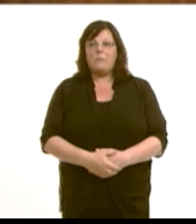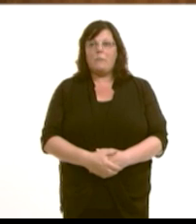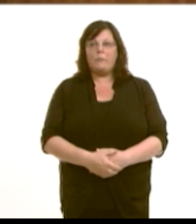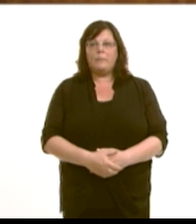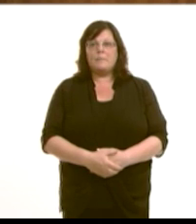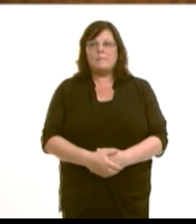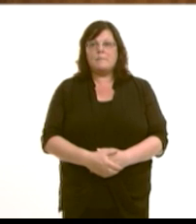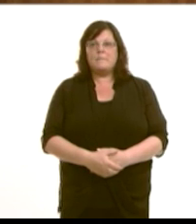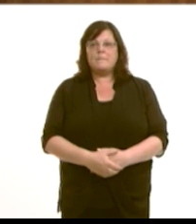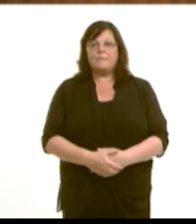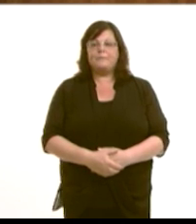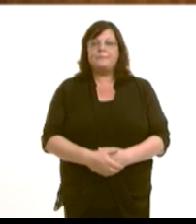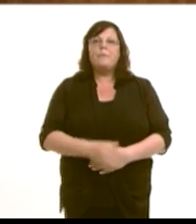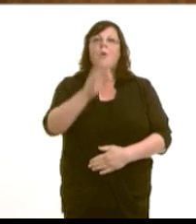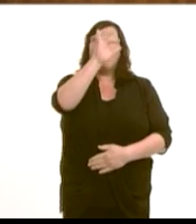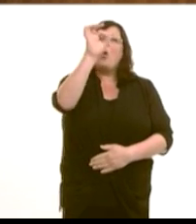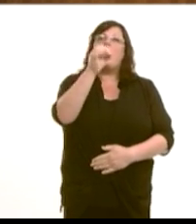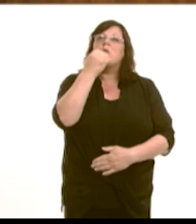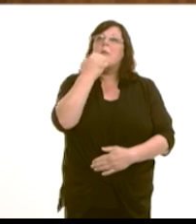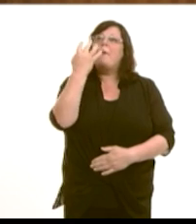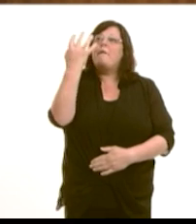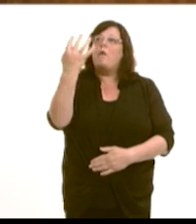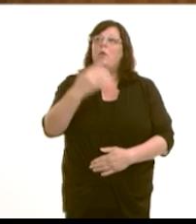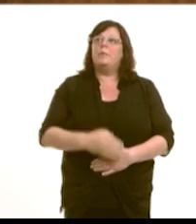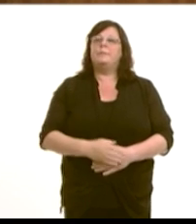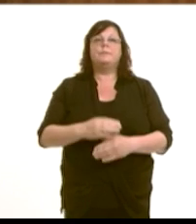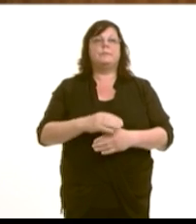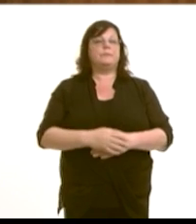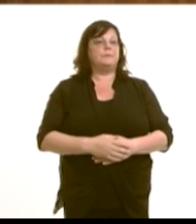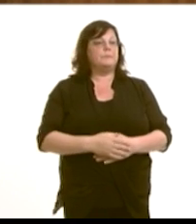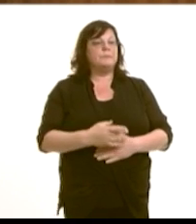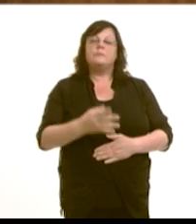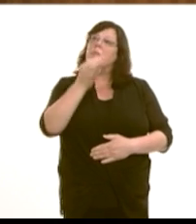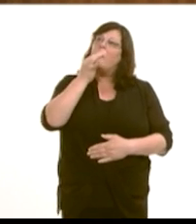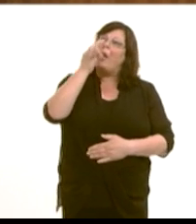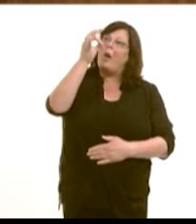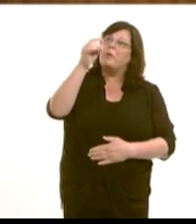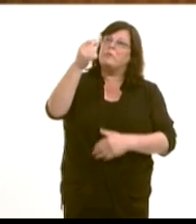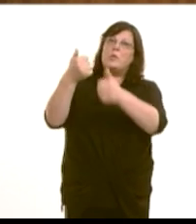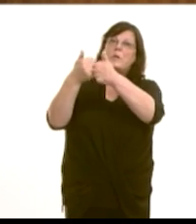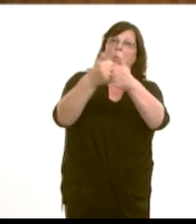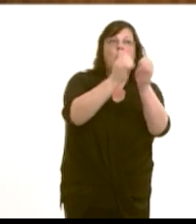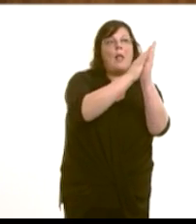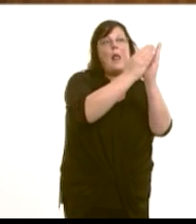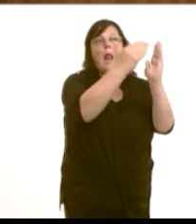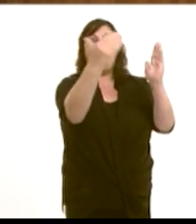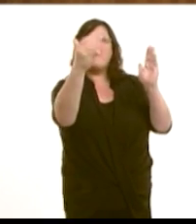What is the Welsh Government doing to support library services in Mid and West Wales?